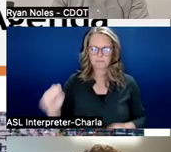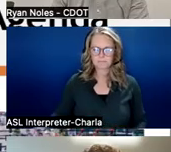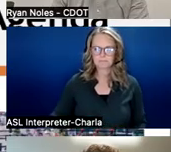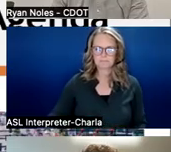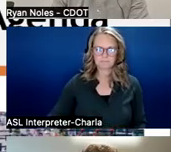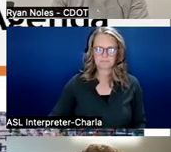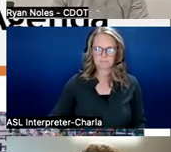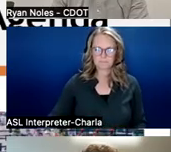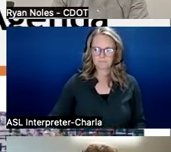And Melinda.